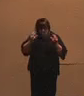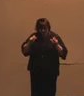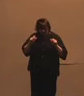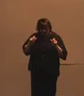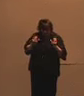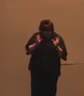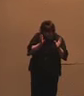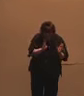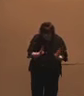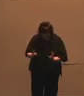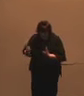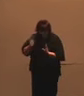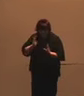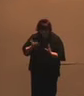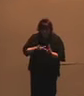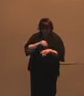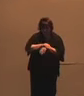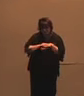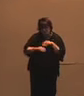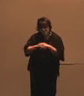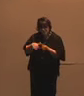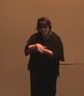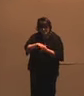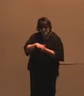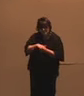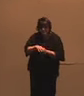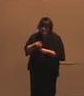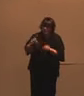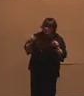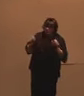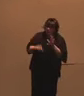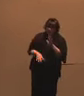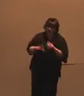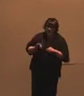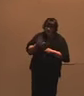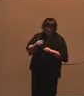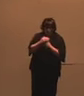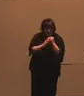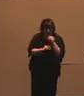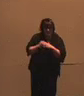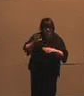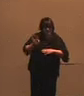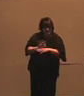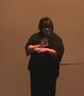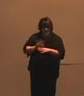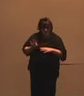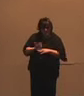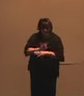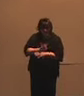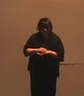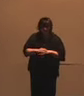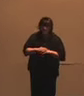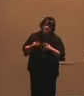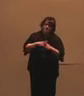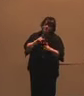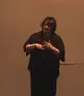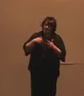And you can find your own comfortable functions in it. And then I translated such kind of things